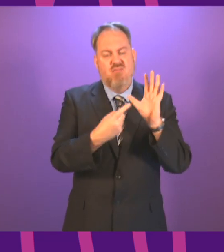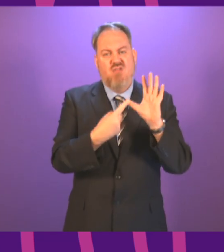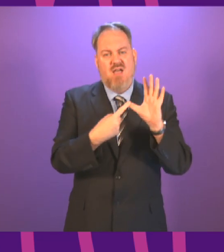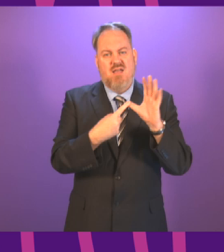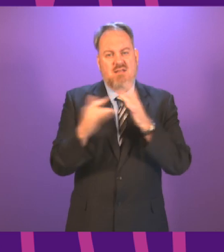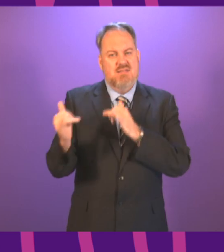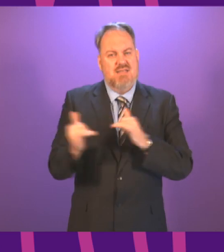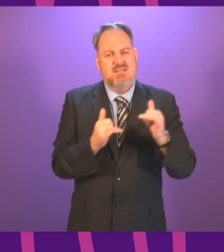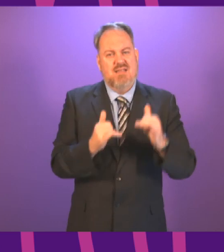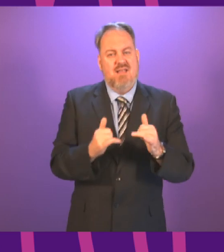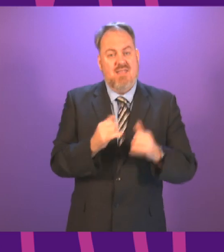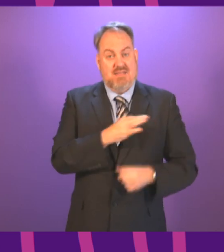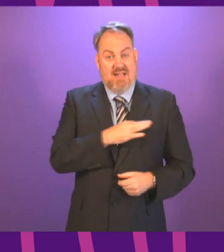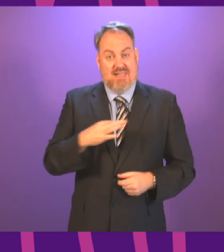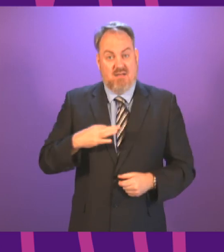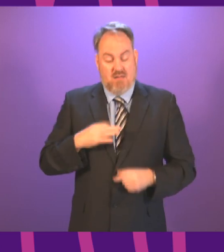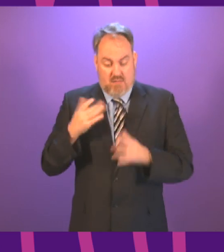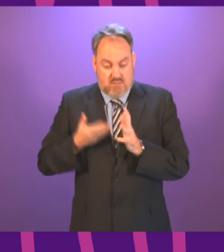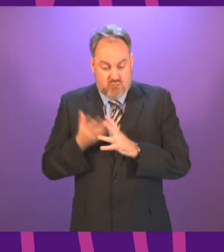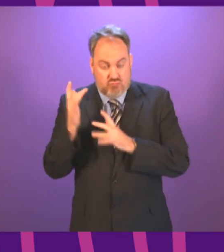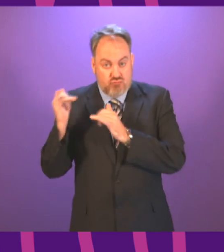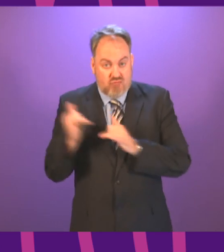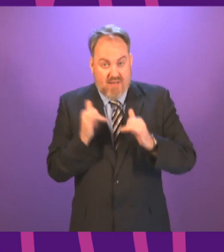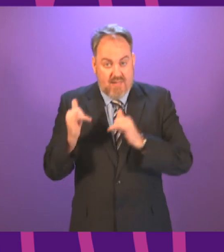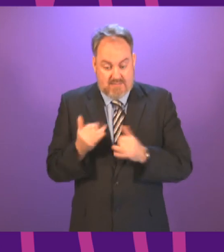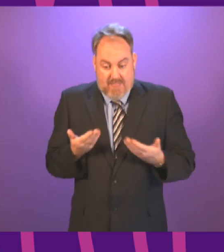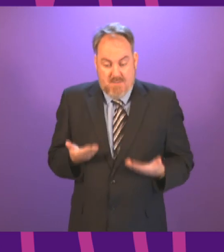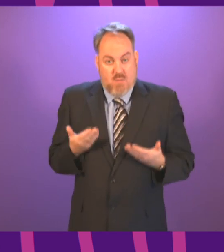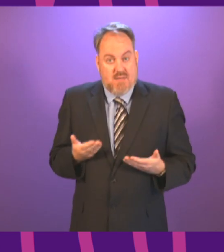testing. We have been doing the clinical validation and we are waiting on the outcome of that,